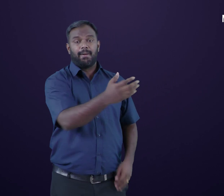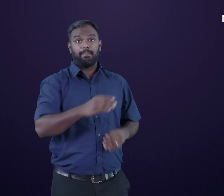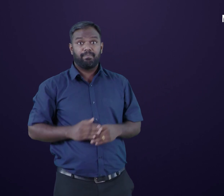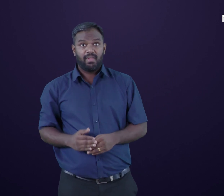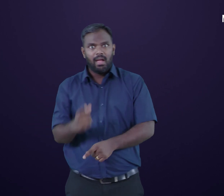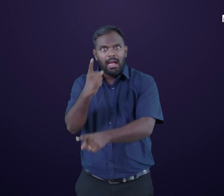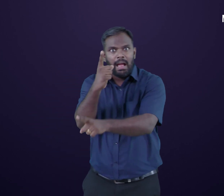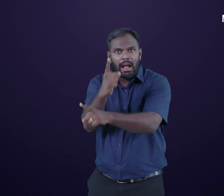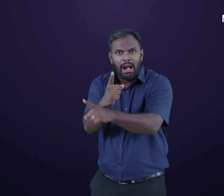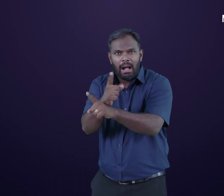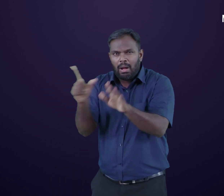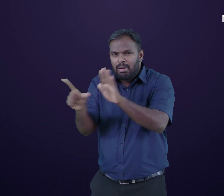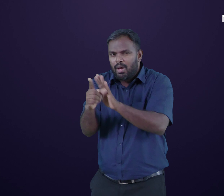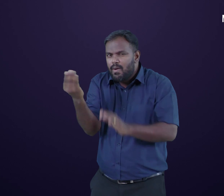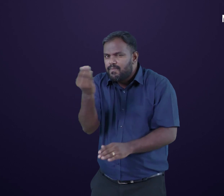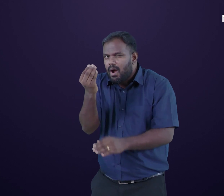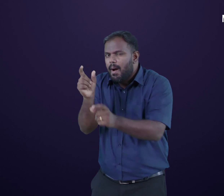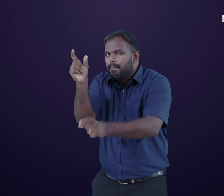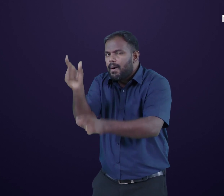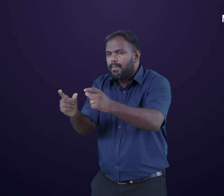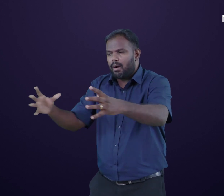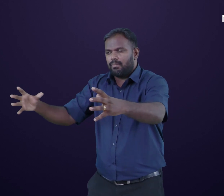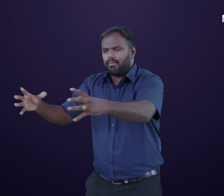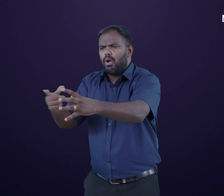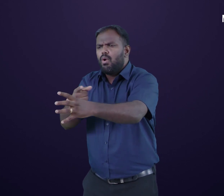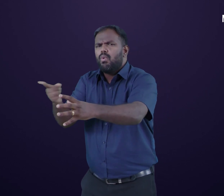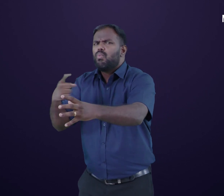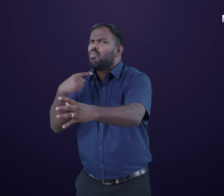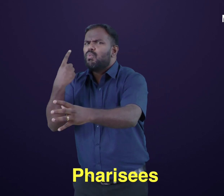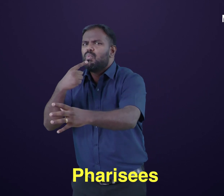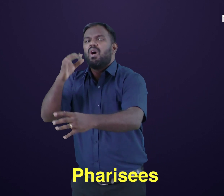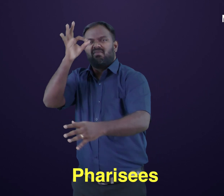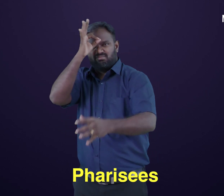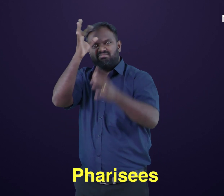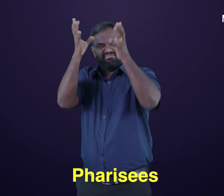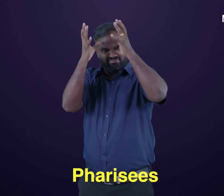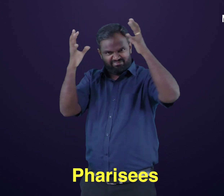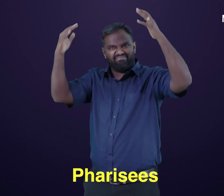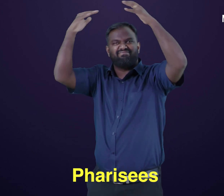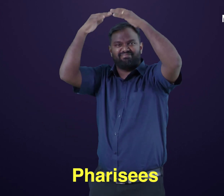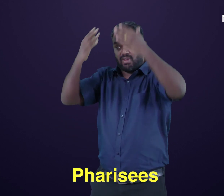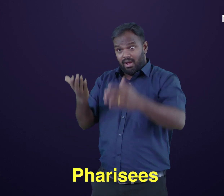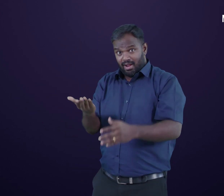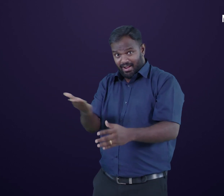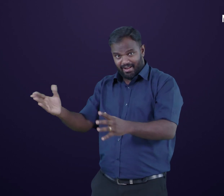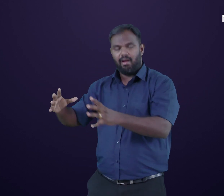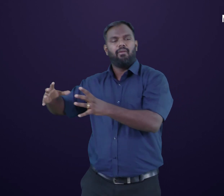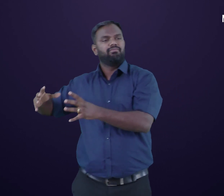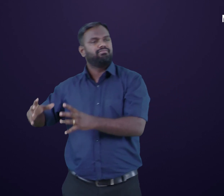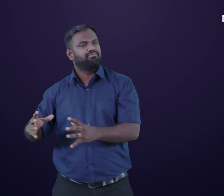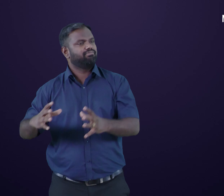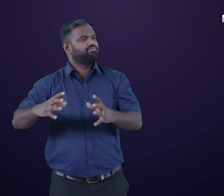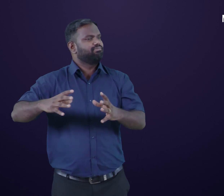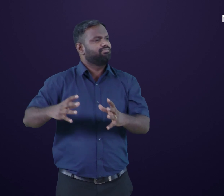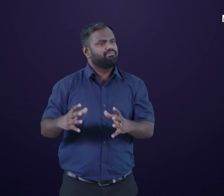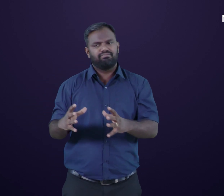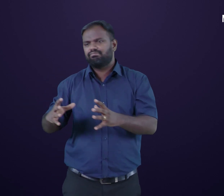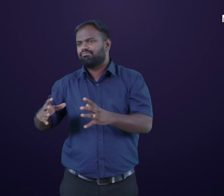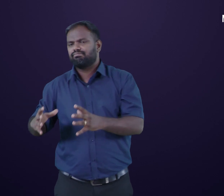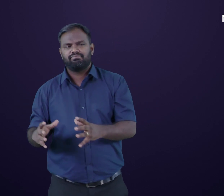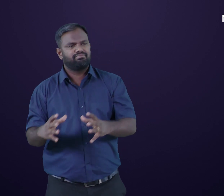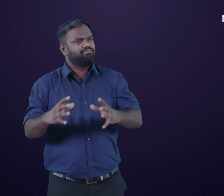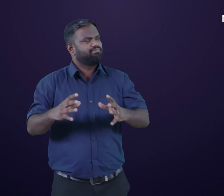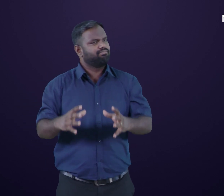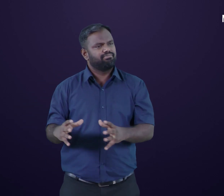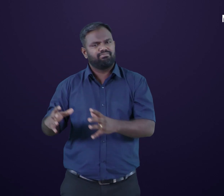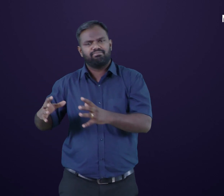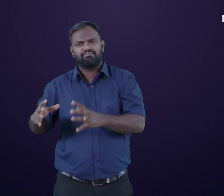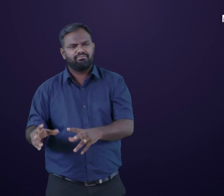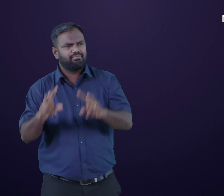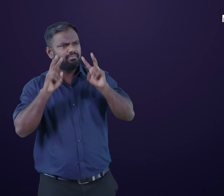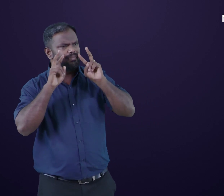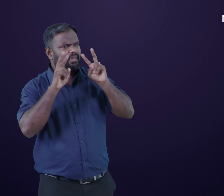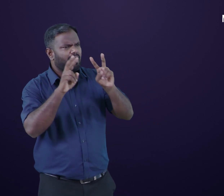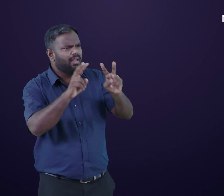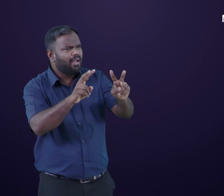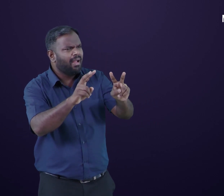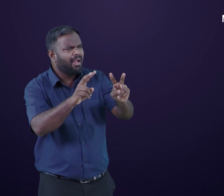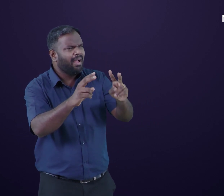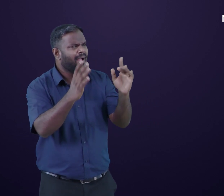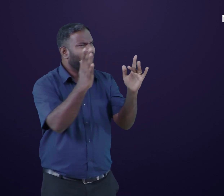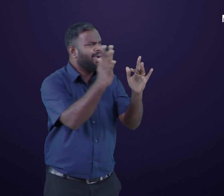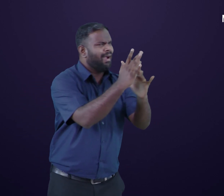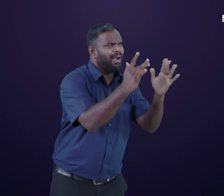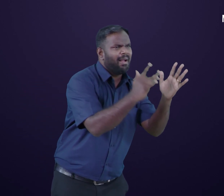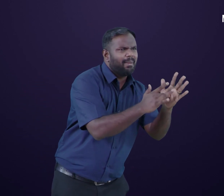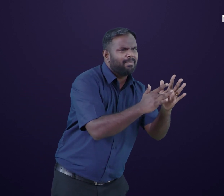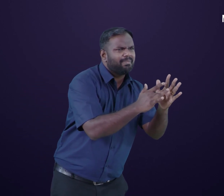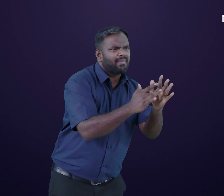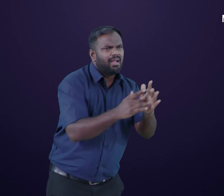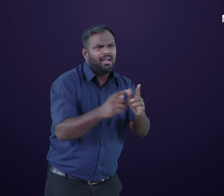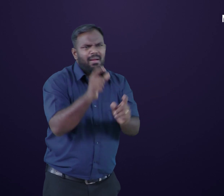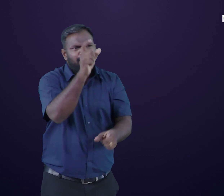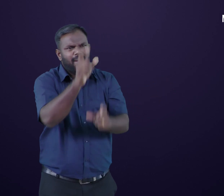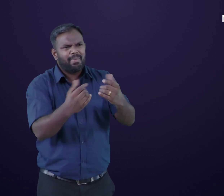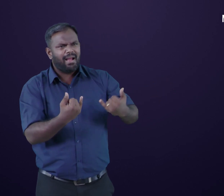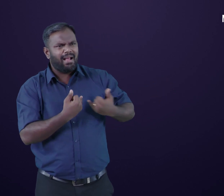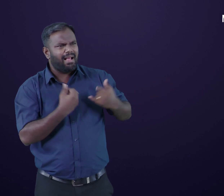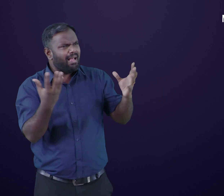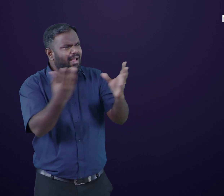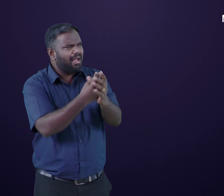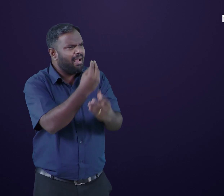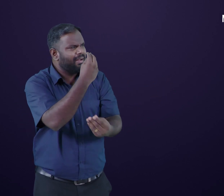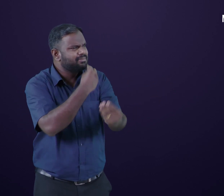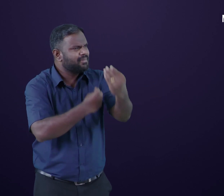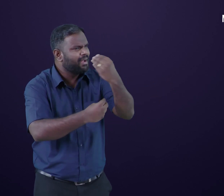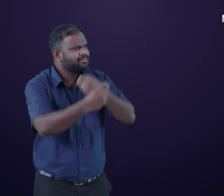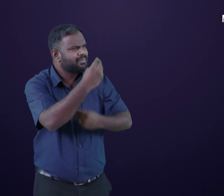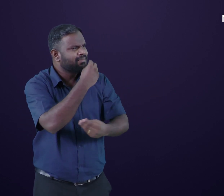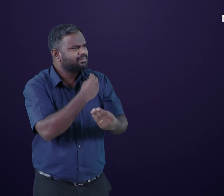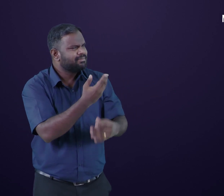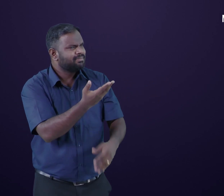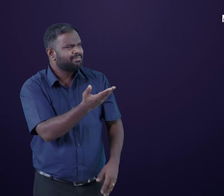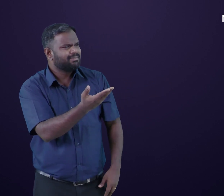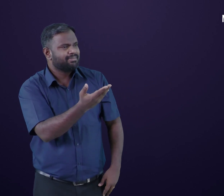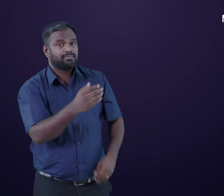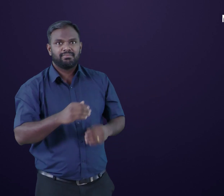When some teachers of the law who were Pharisees saw Jesus eating with such bad people,